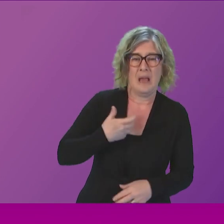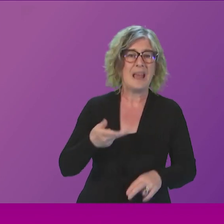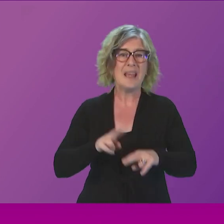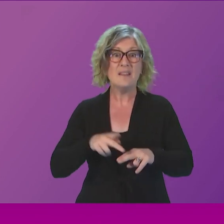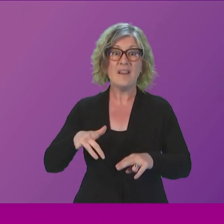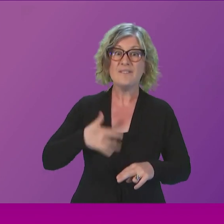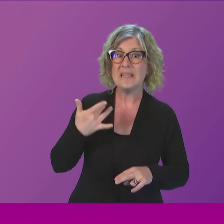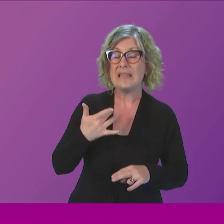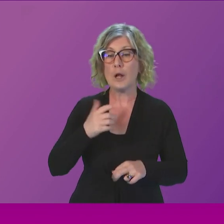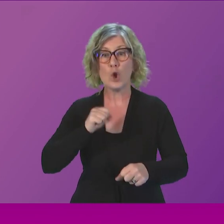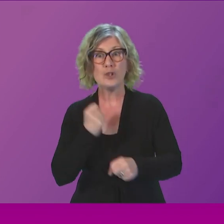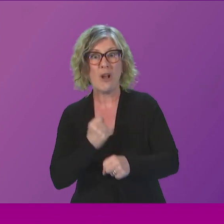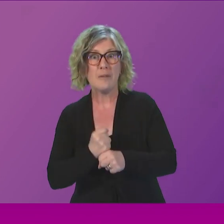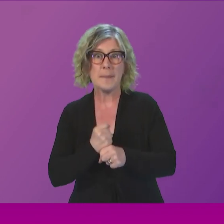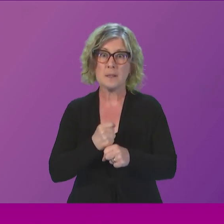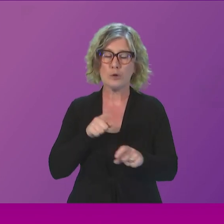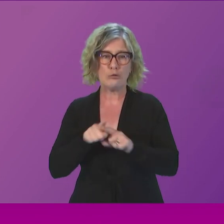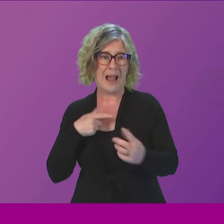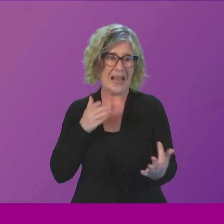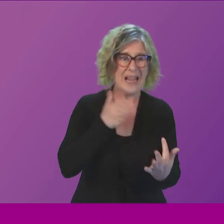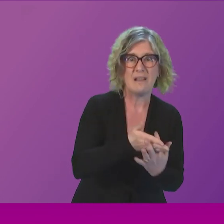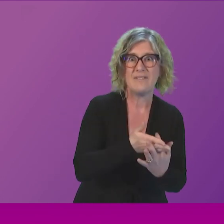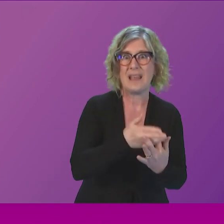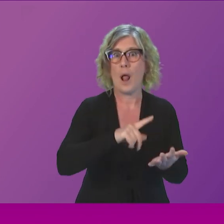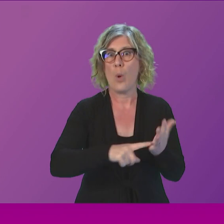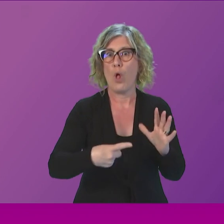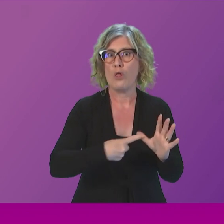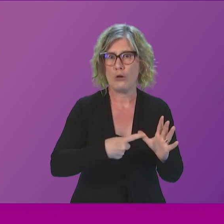that the Scottish Government is in any way interfering in local decision making.